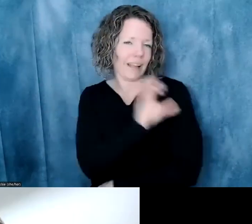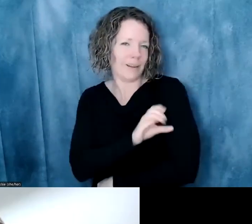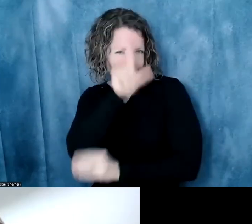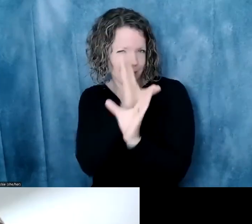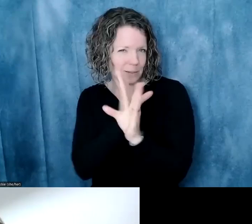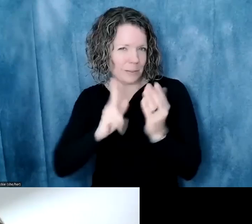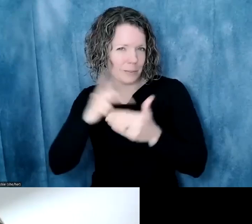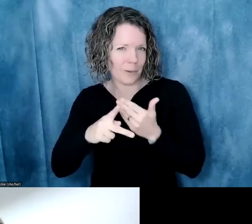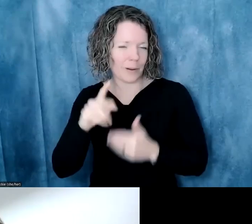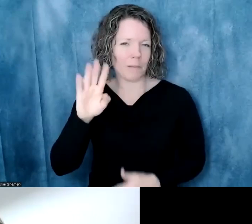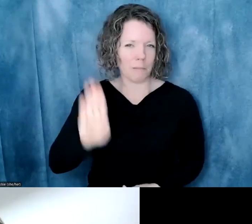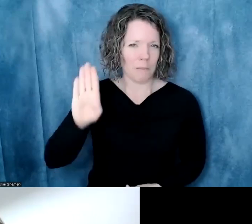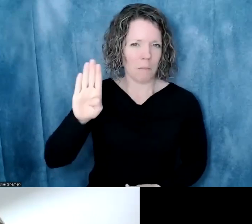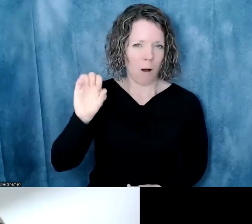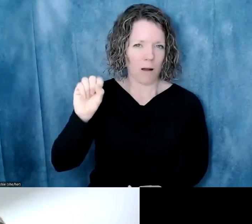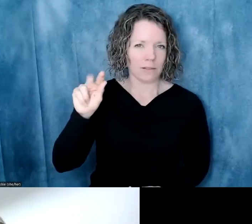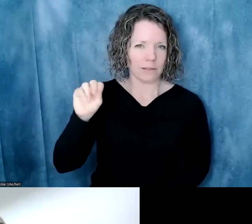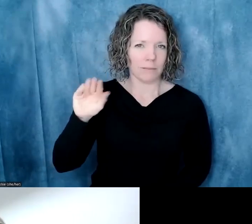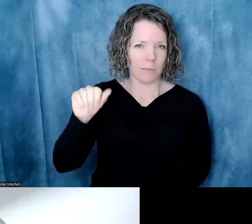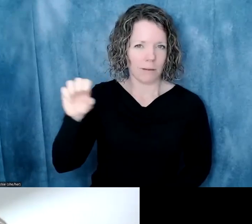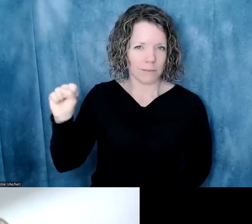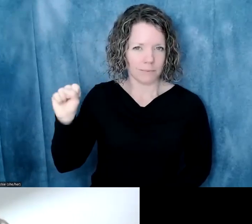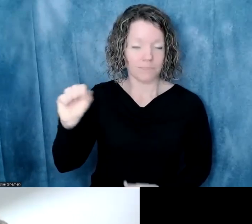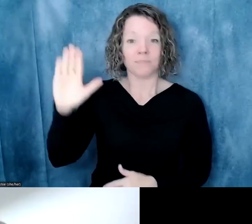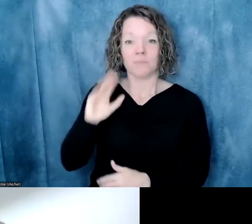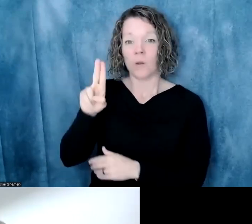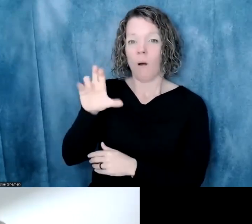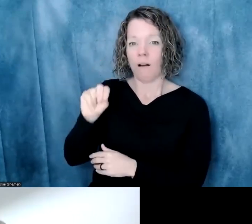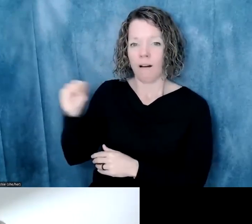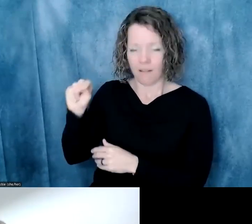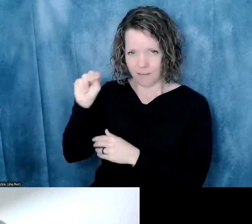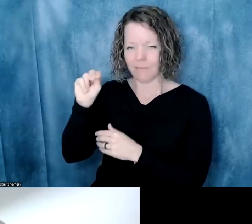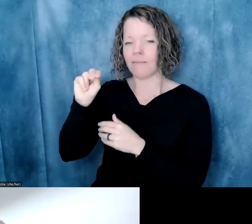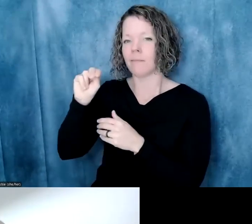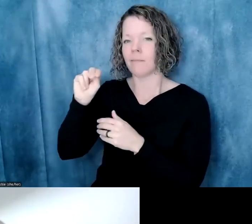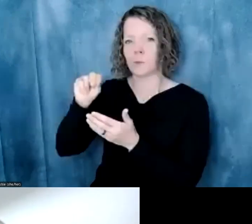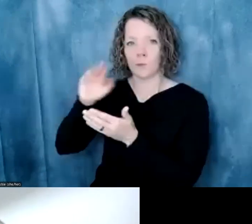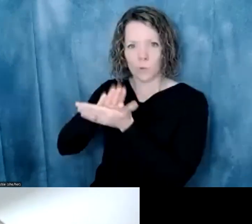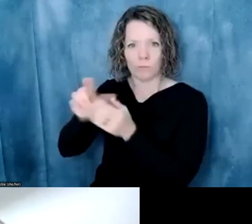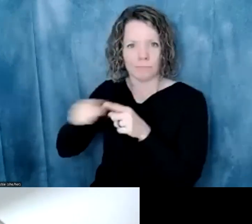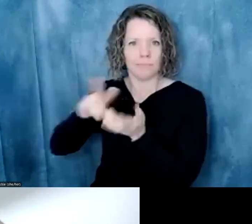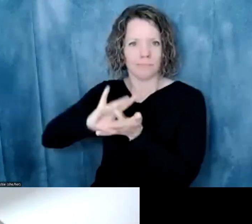research at the University of Connecticut School of Medicine. Her research broadly focuses on